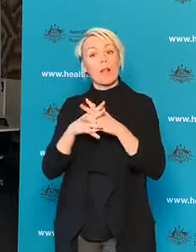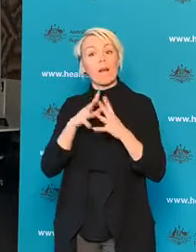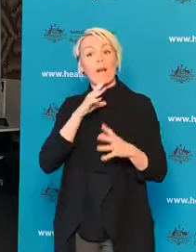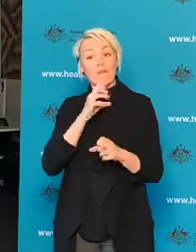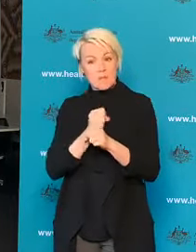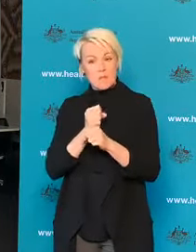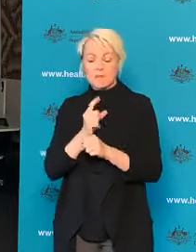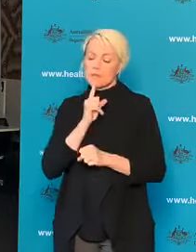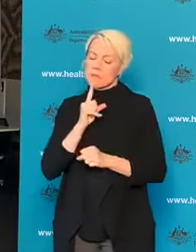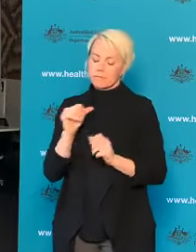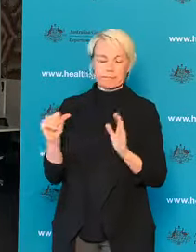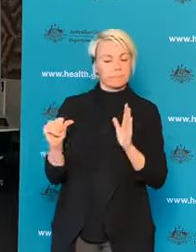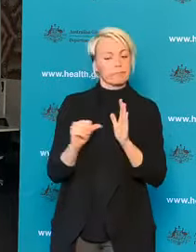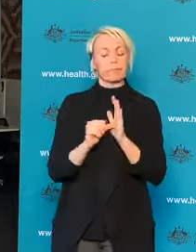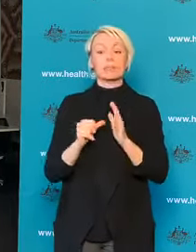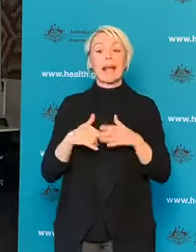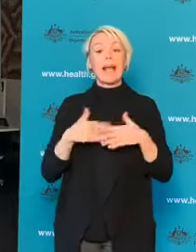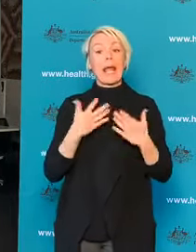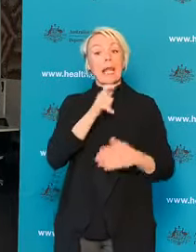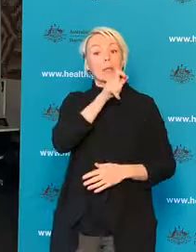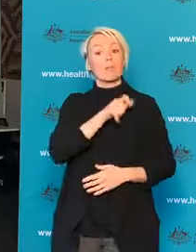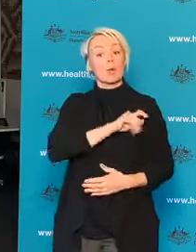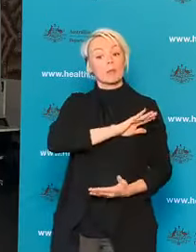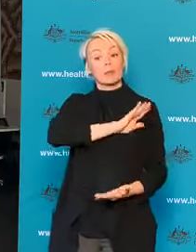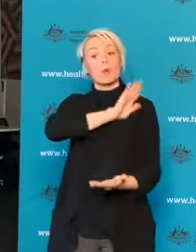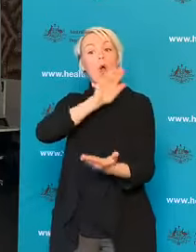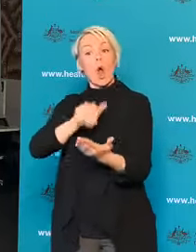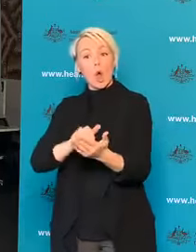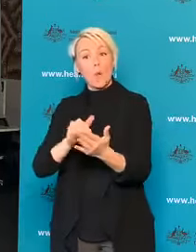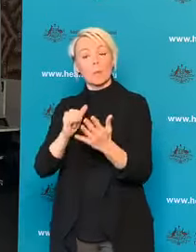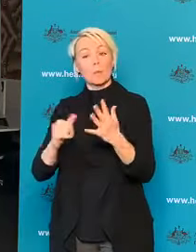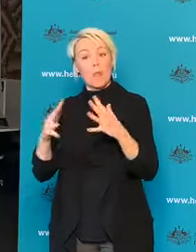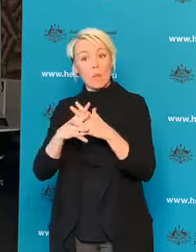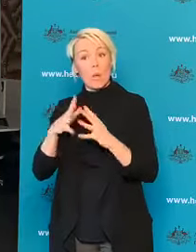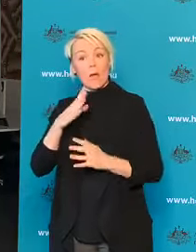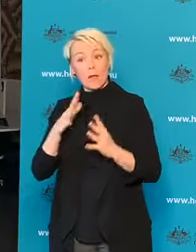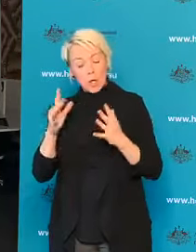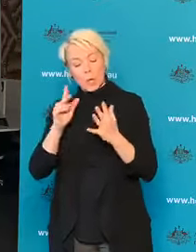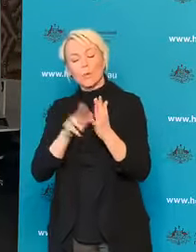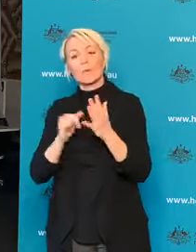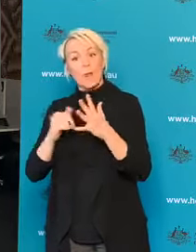that people returning to New South Wales from Victoria will be required to go into two weeks